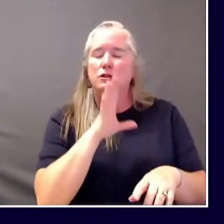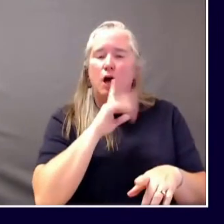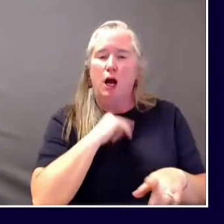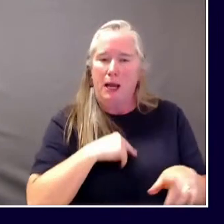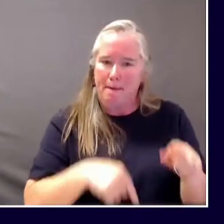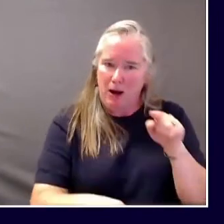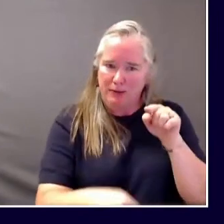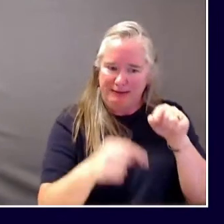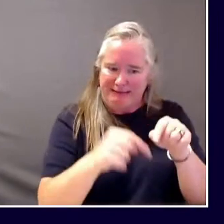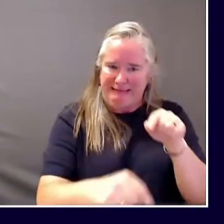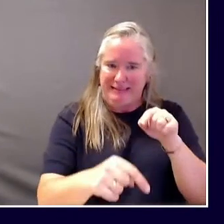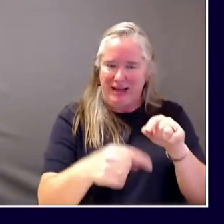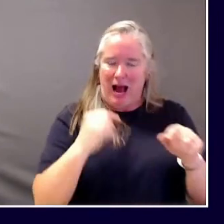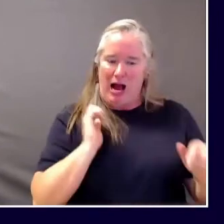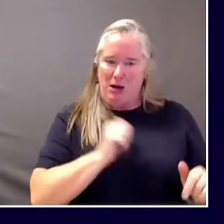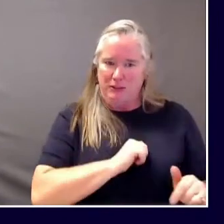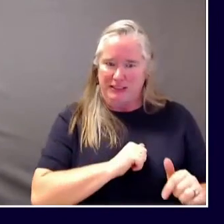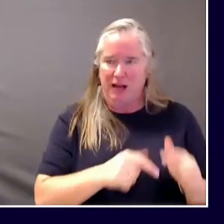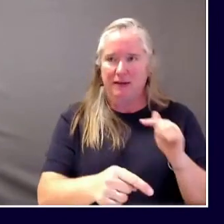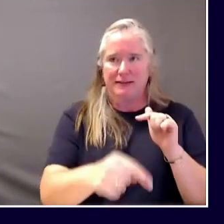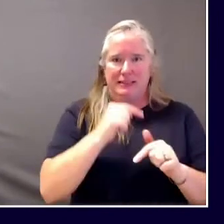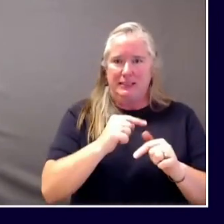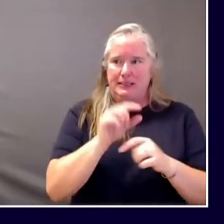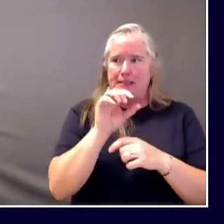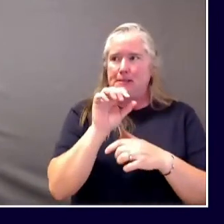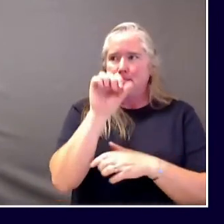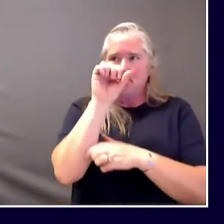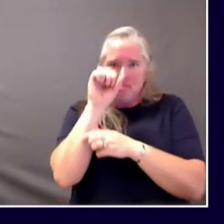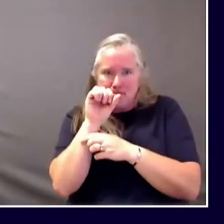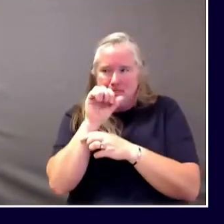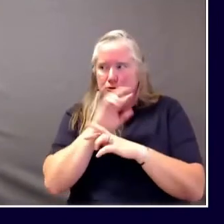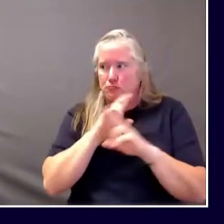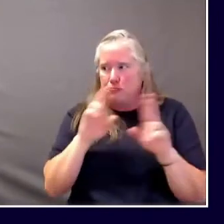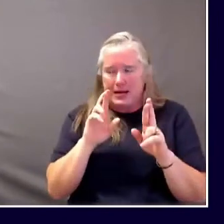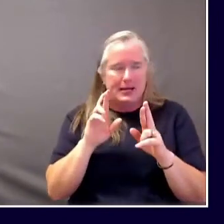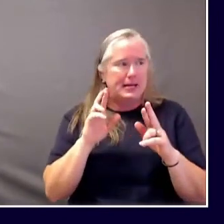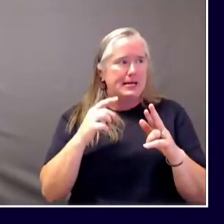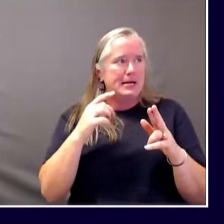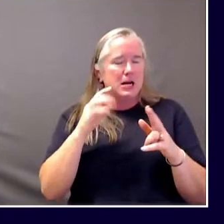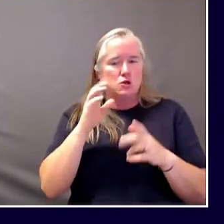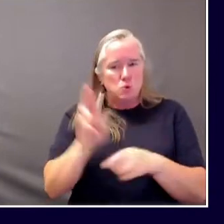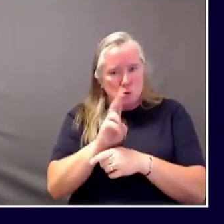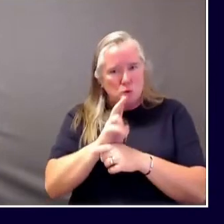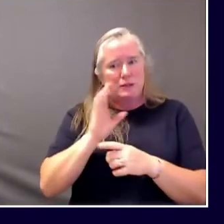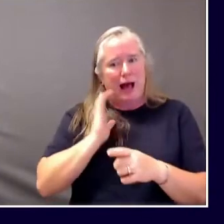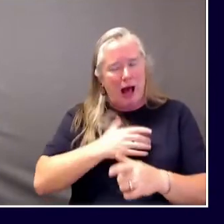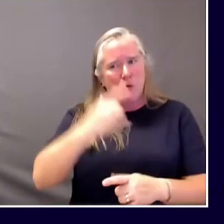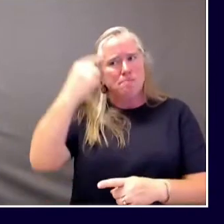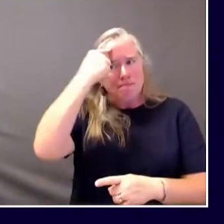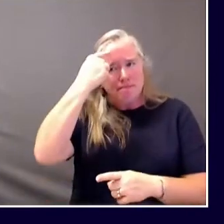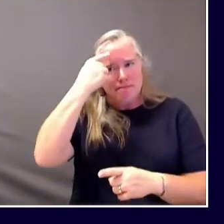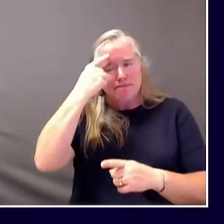essentially doing what common